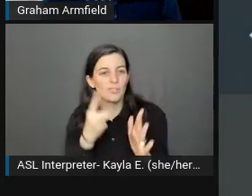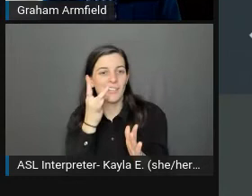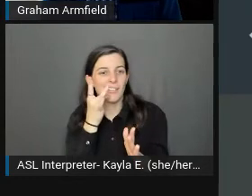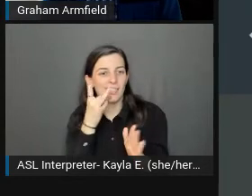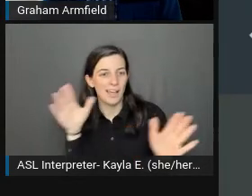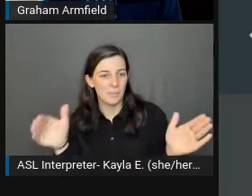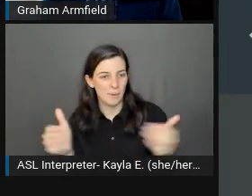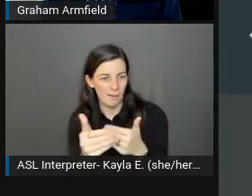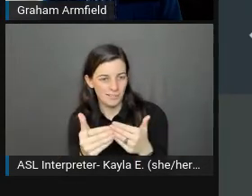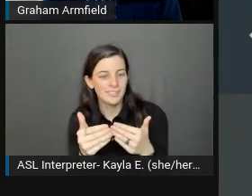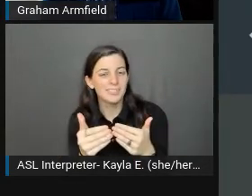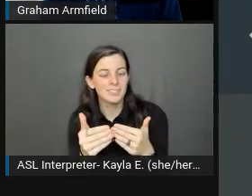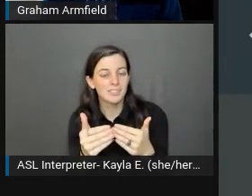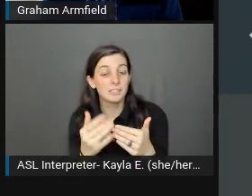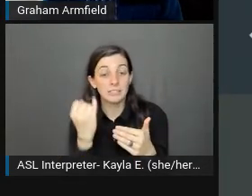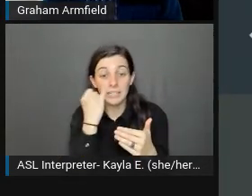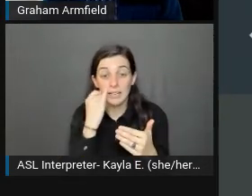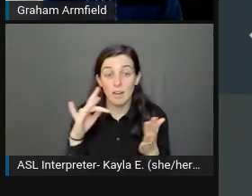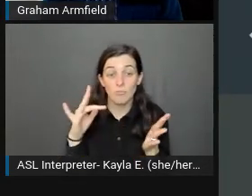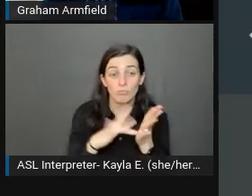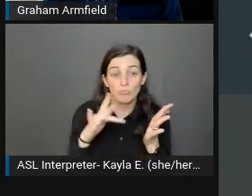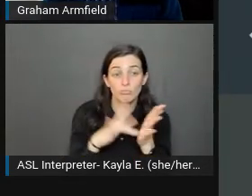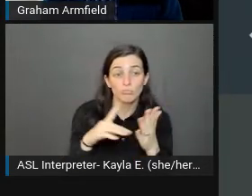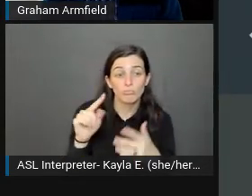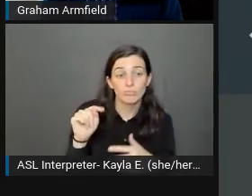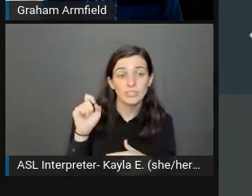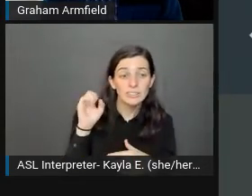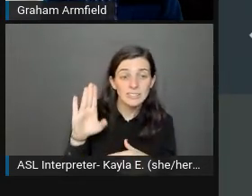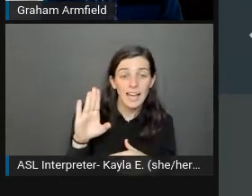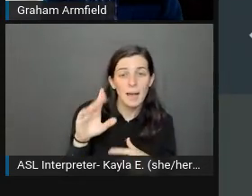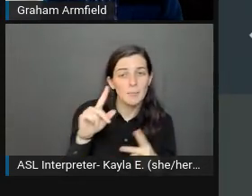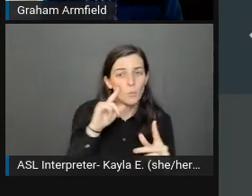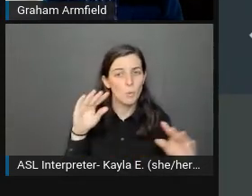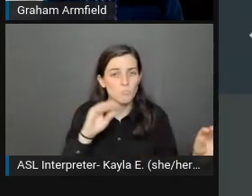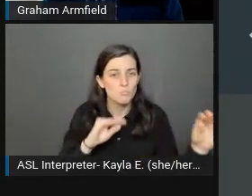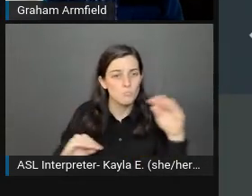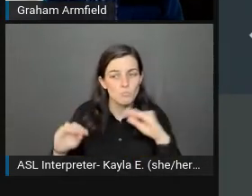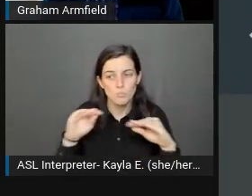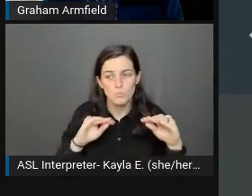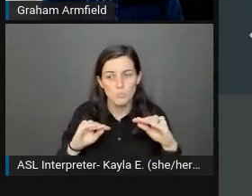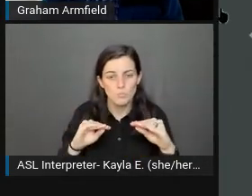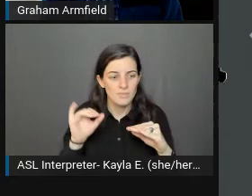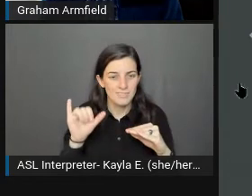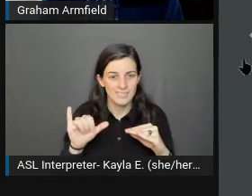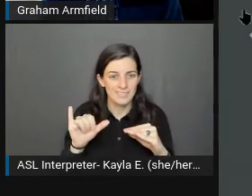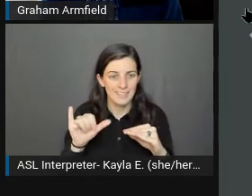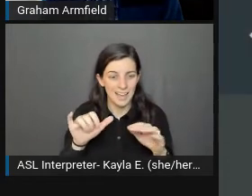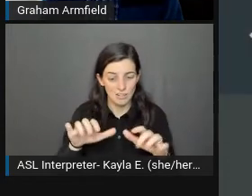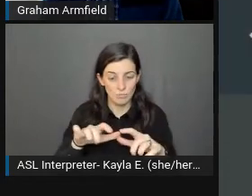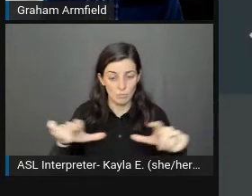Now, if I press the tab key to try, and move to any of these as if I'm a sighted keyboard user, I want to potentially get